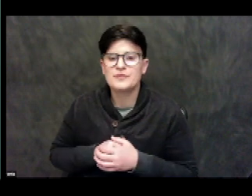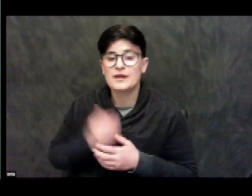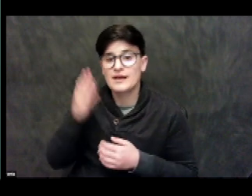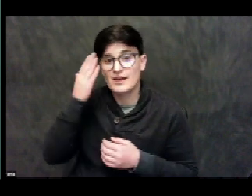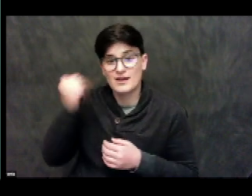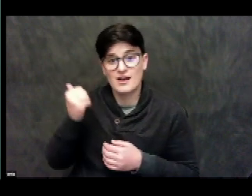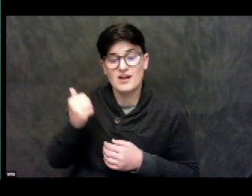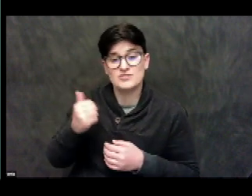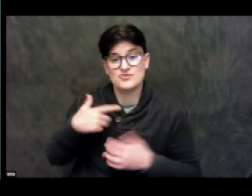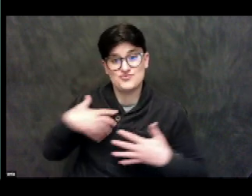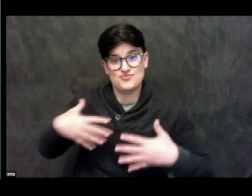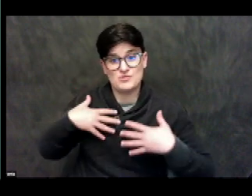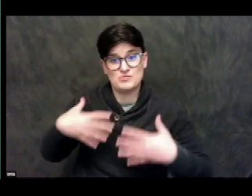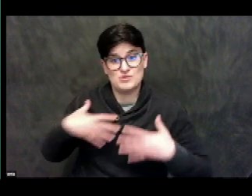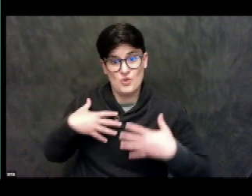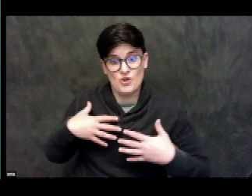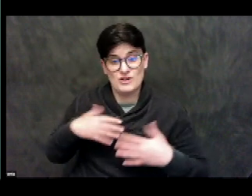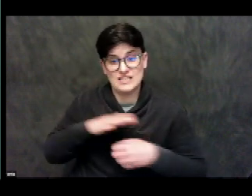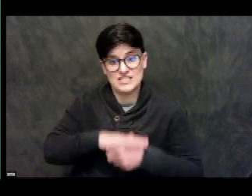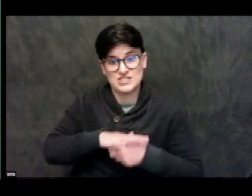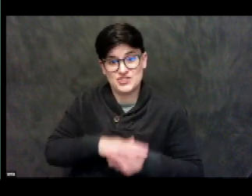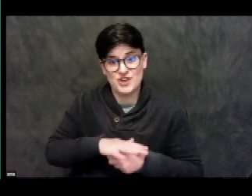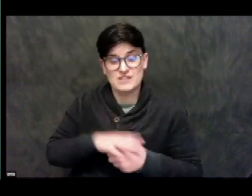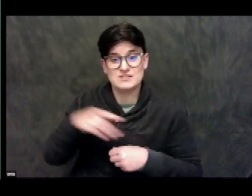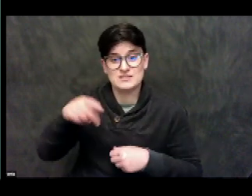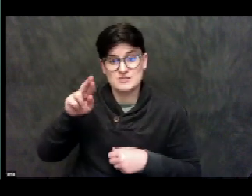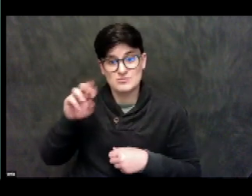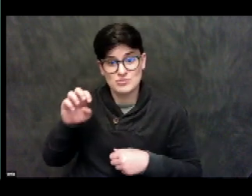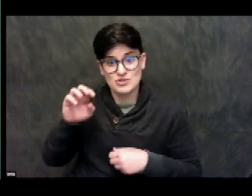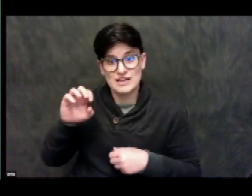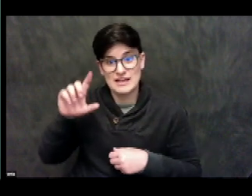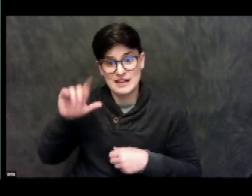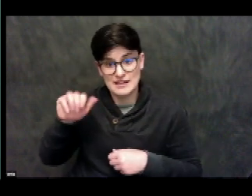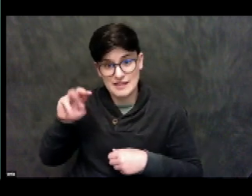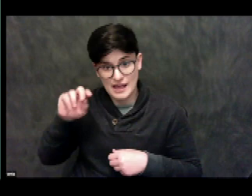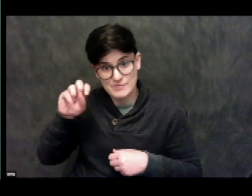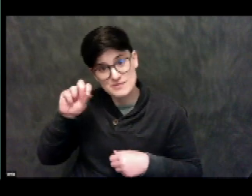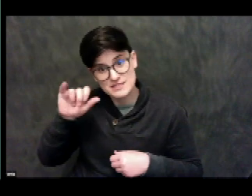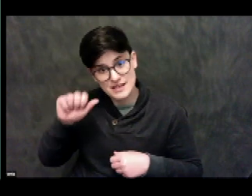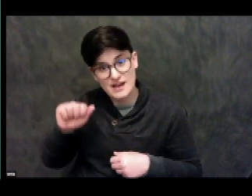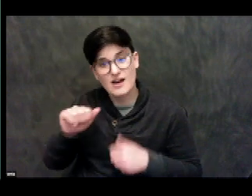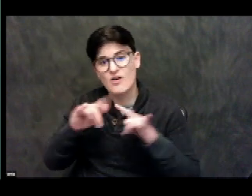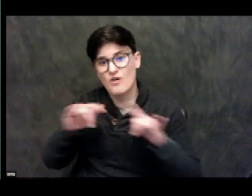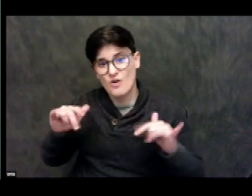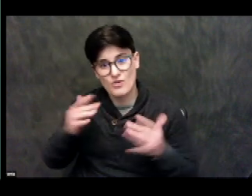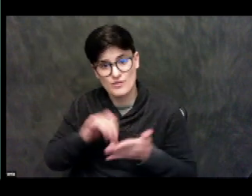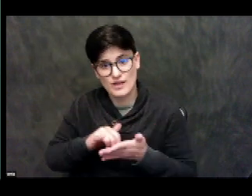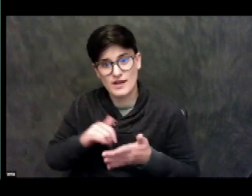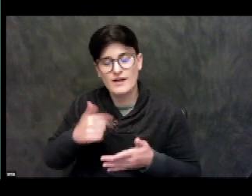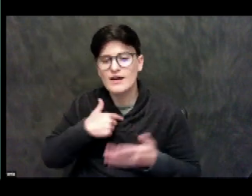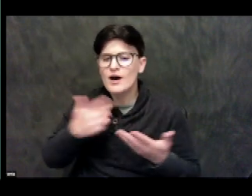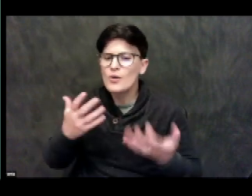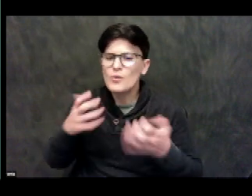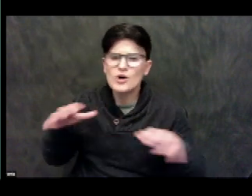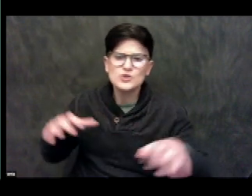the poles and all that, I wanted to do everything I could possibly do differently.